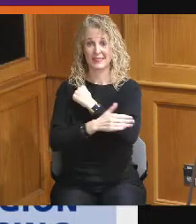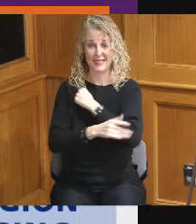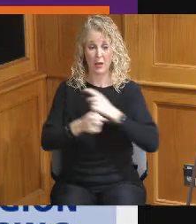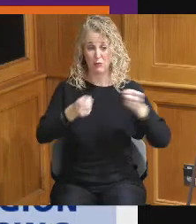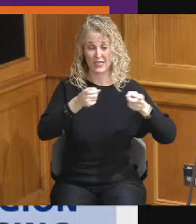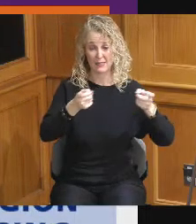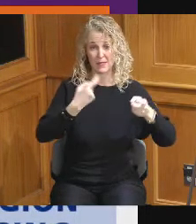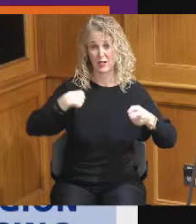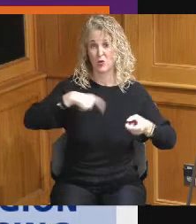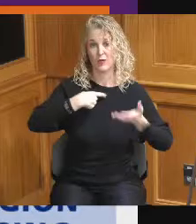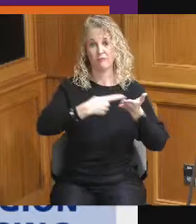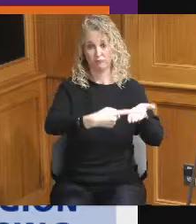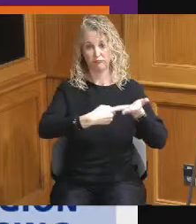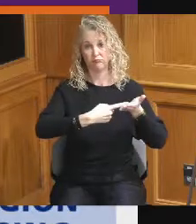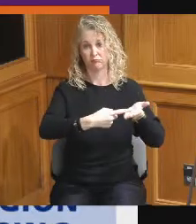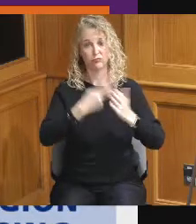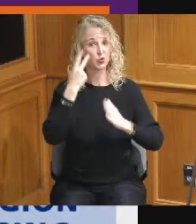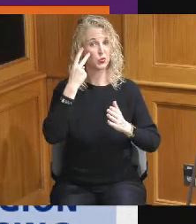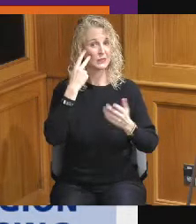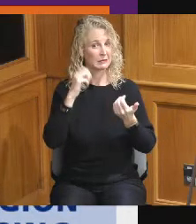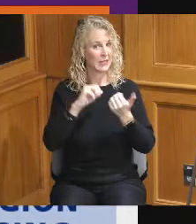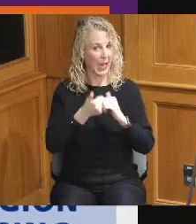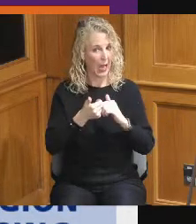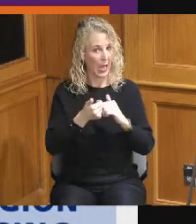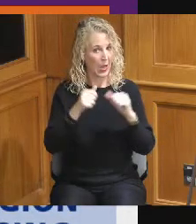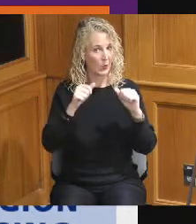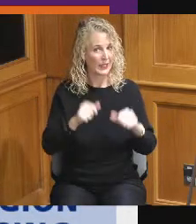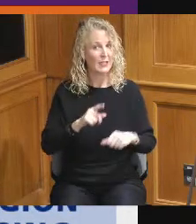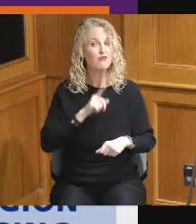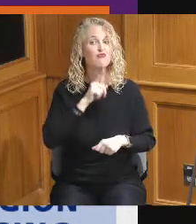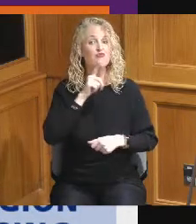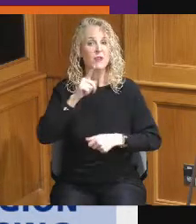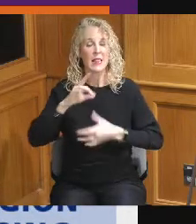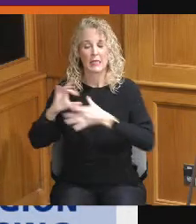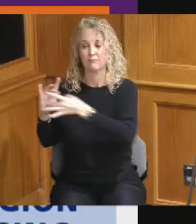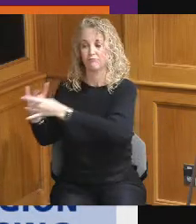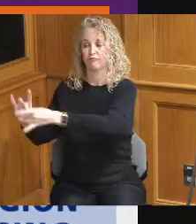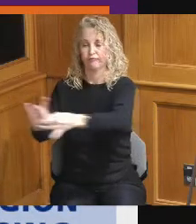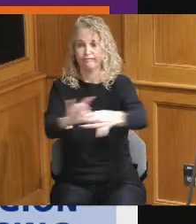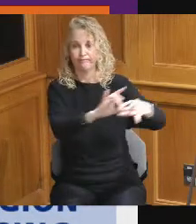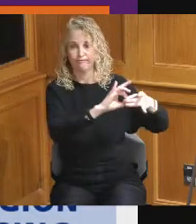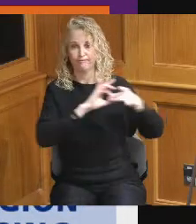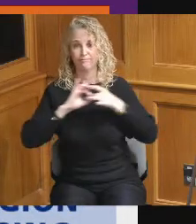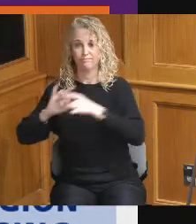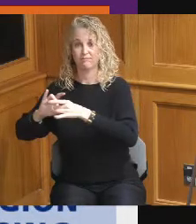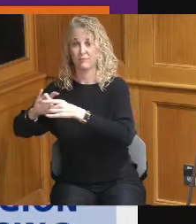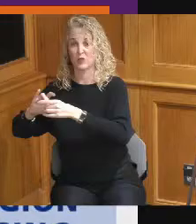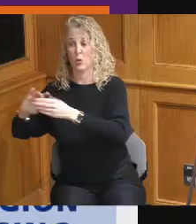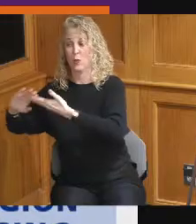this as well and even how to truly coordinate amongst County city and CDF to make sure that